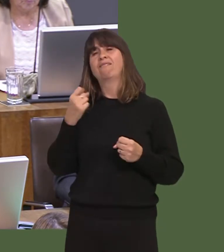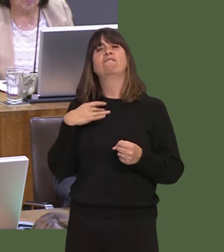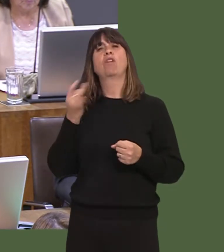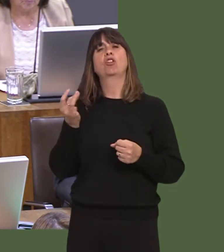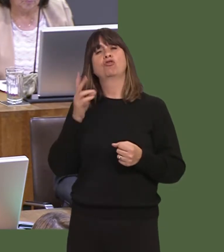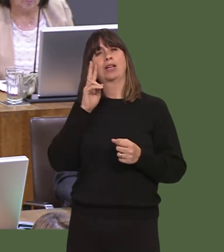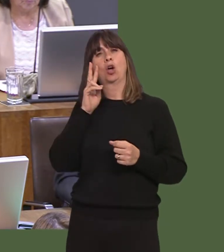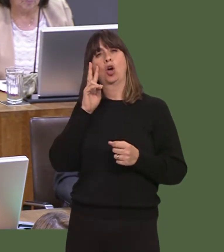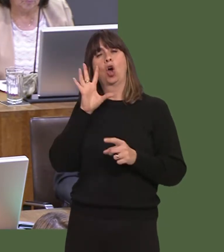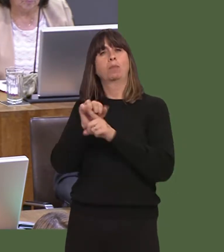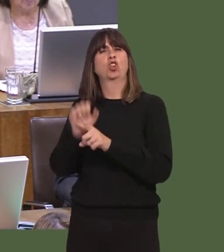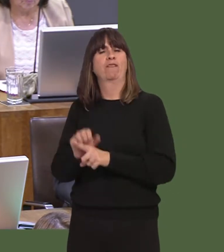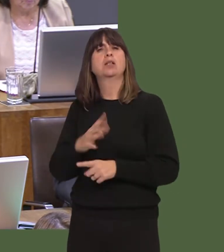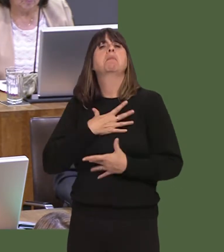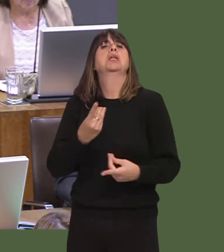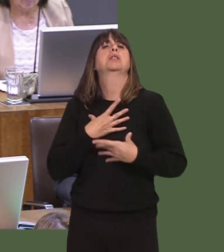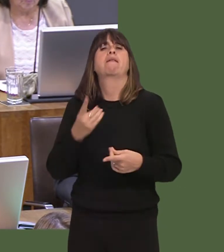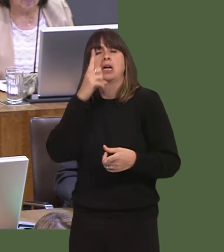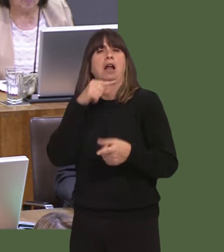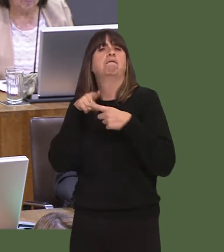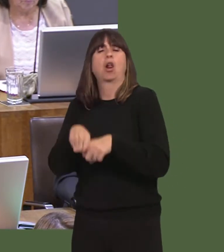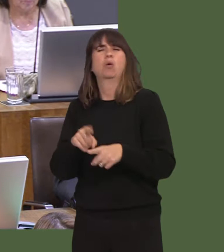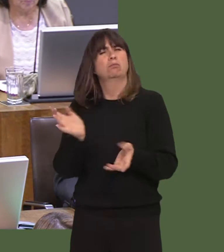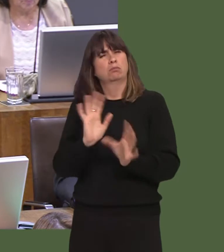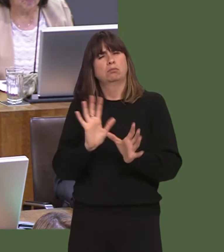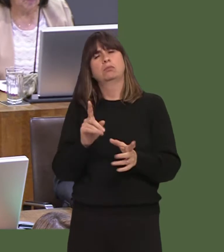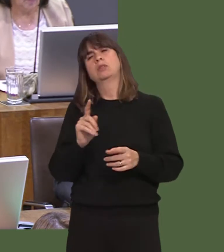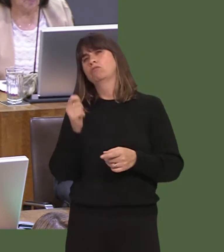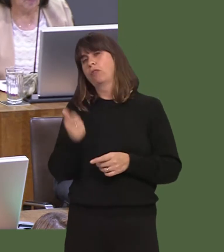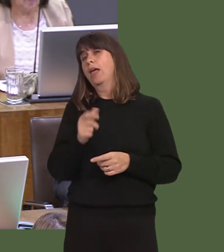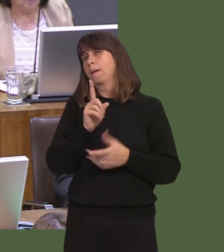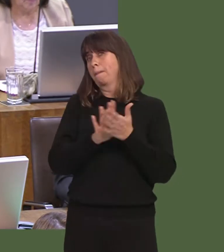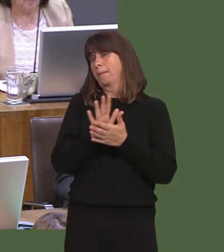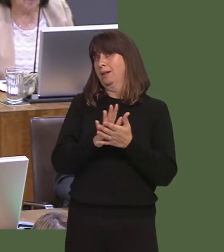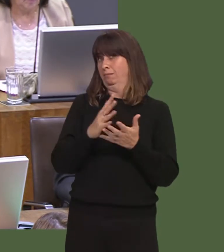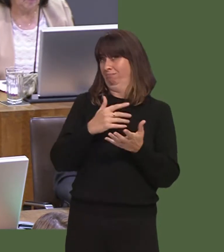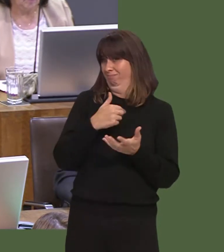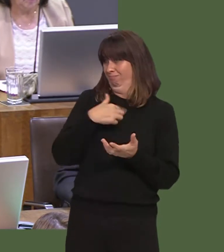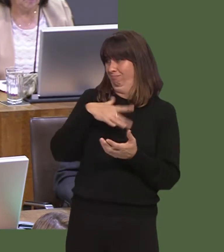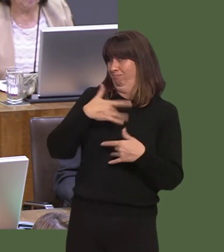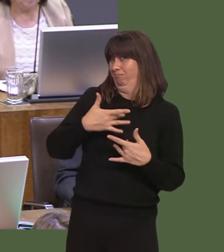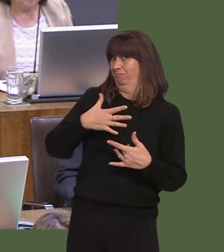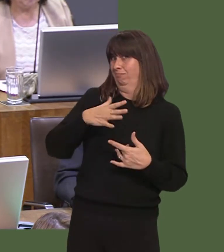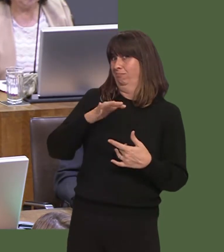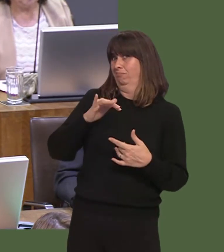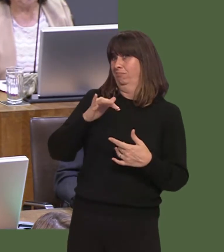rather than the rule. Supporting and highlighting are all very well, but where expectation fails, legislation can